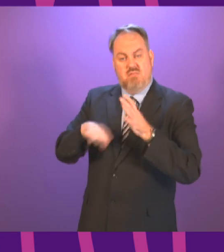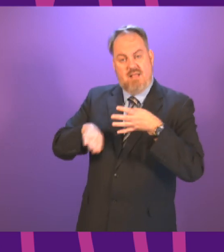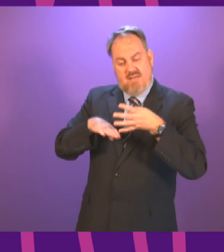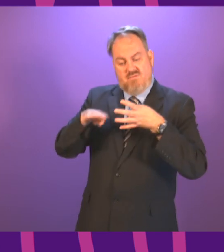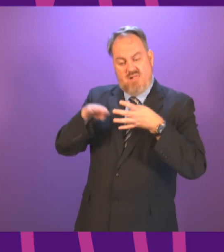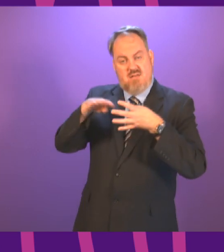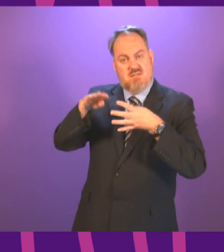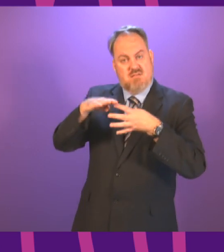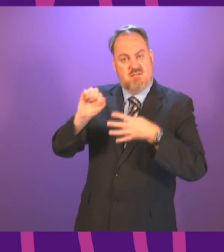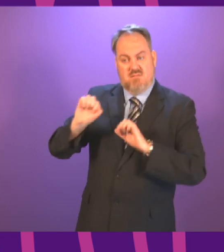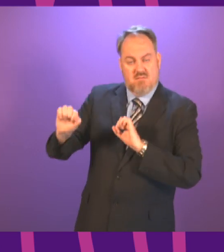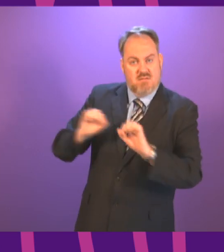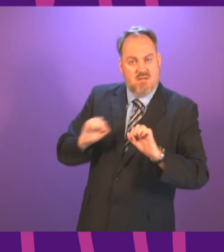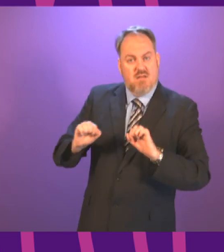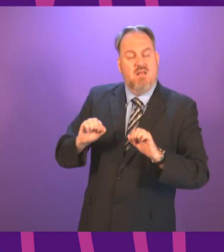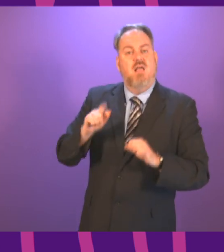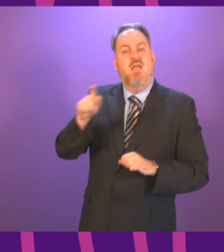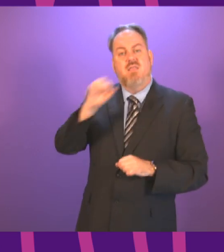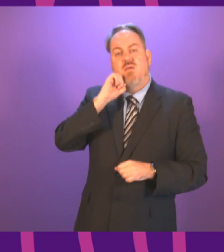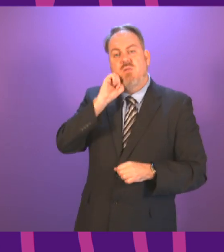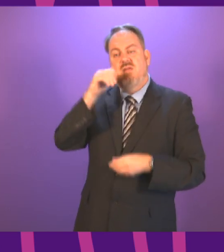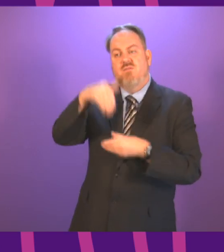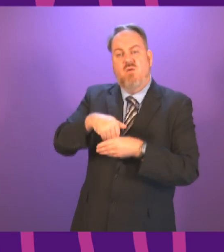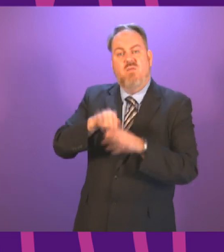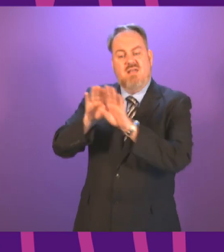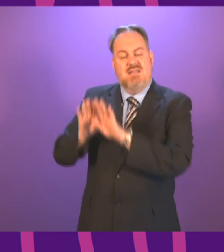levels. They will continue to be involved through their representation on the national